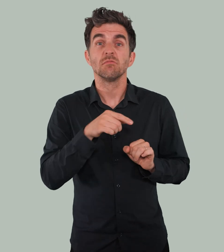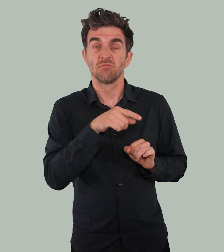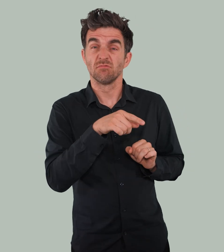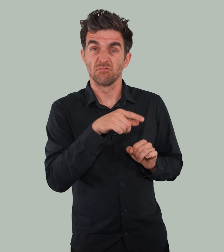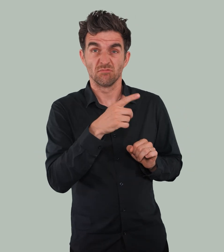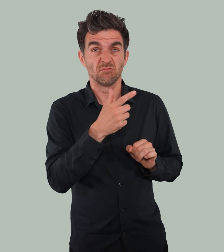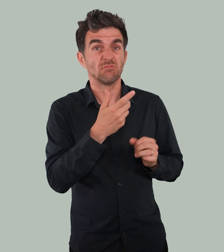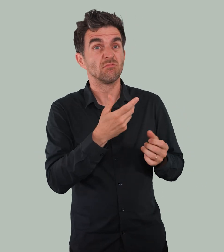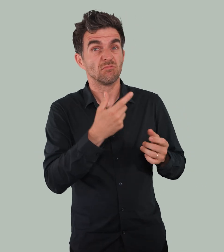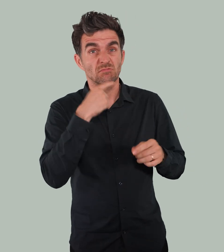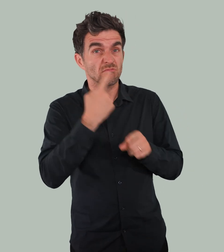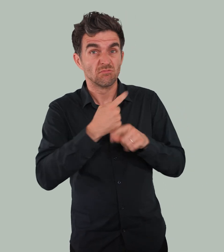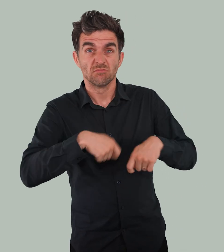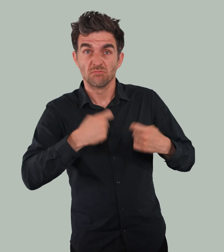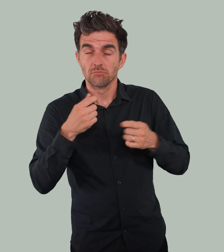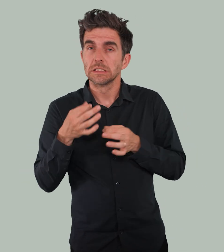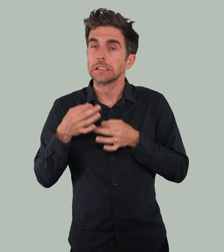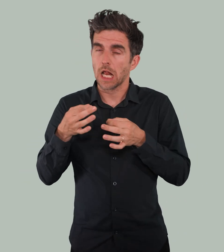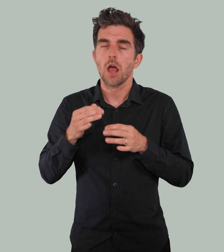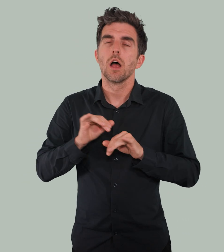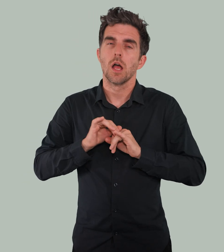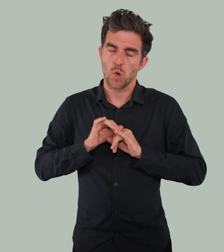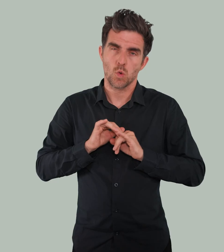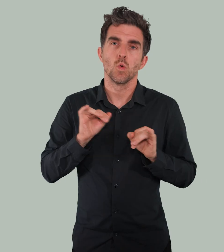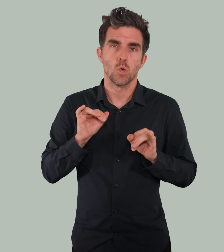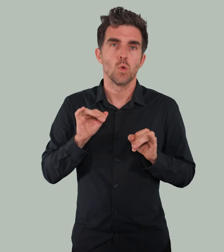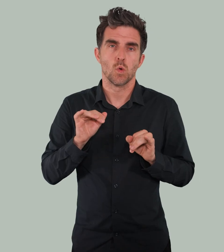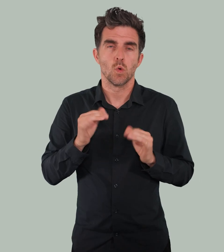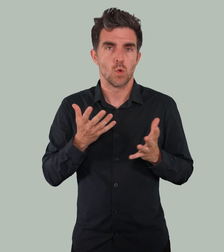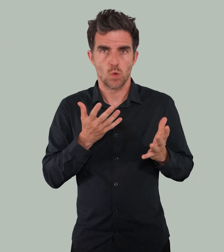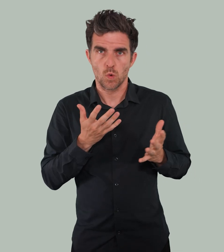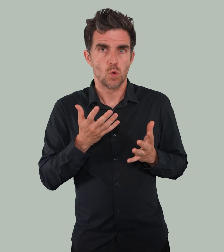Respondents who raise this describe delays as having a particularly serious impact